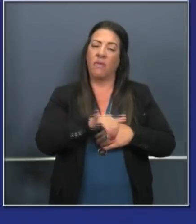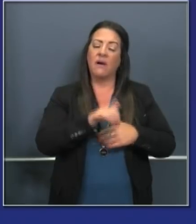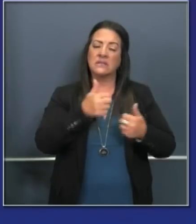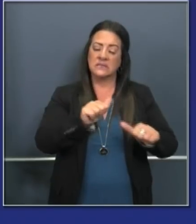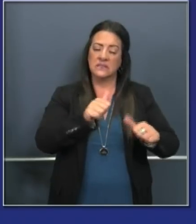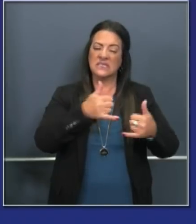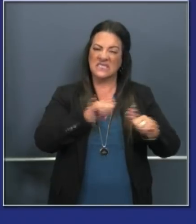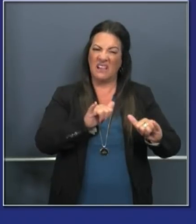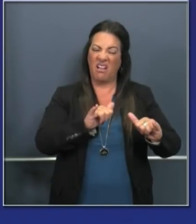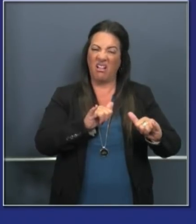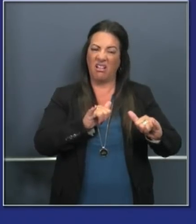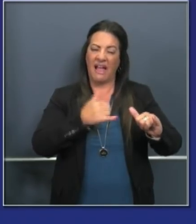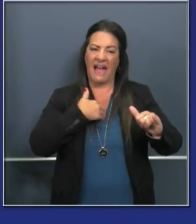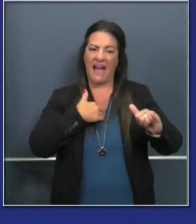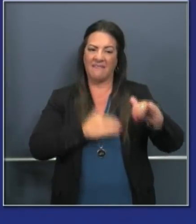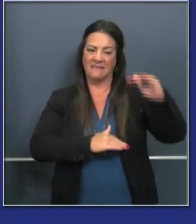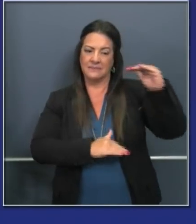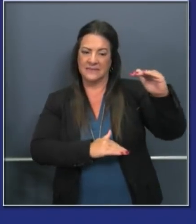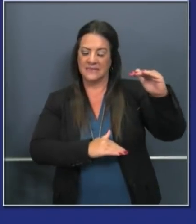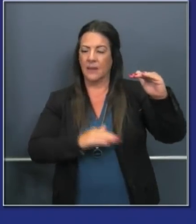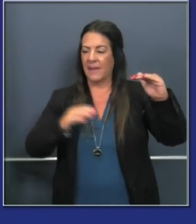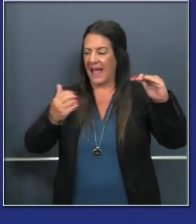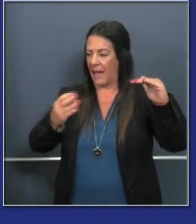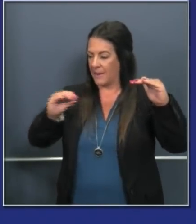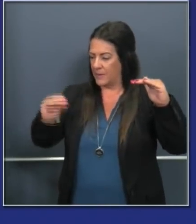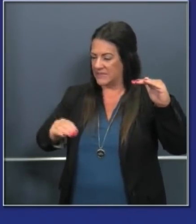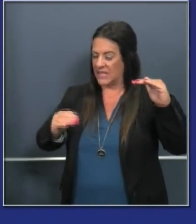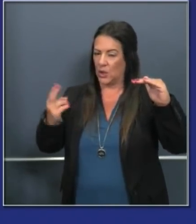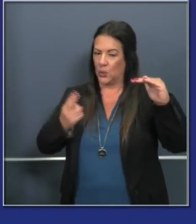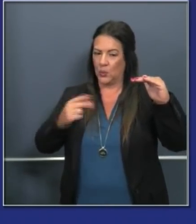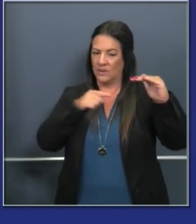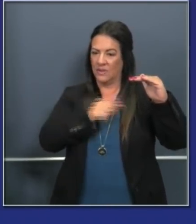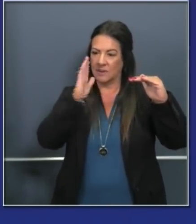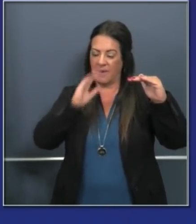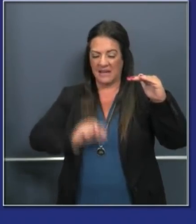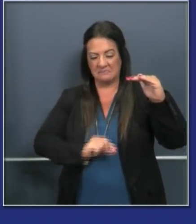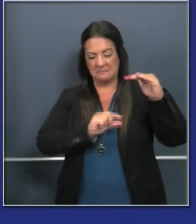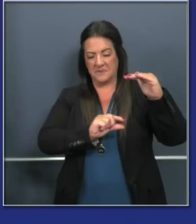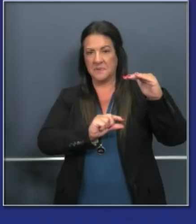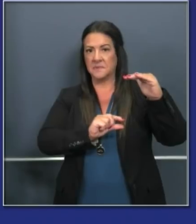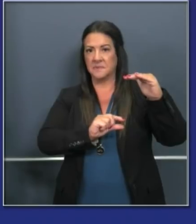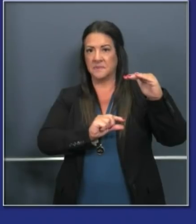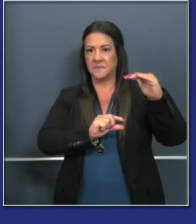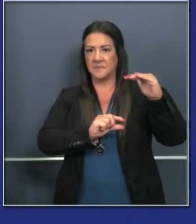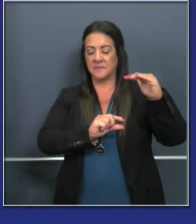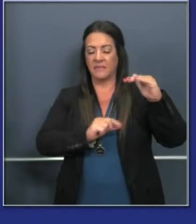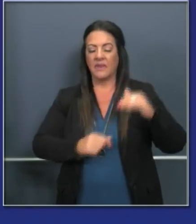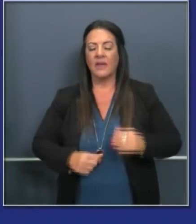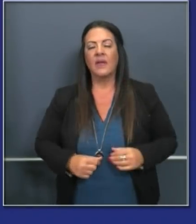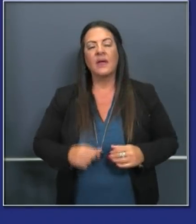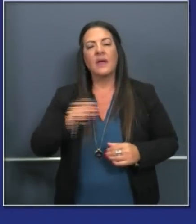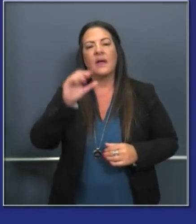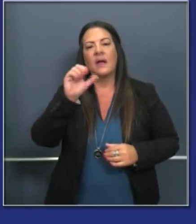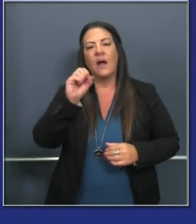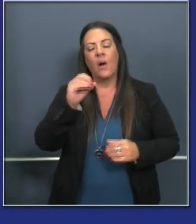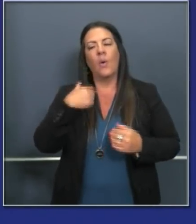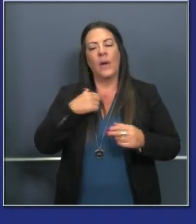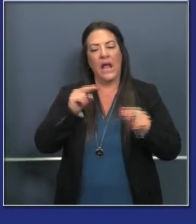TOTAL NUMBER OF THE UNIVERSE OF AVAILABLE ICU BEDS REMEMBER THAT NUMBER CHANGES DAY TO DAY